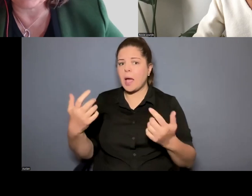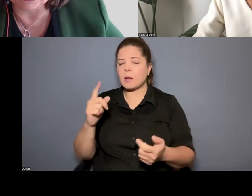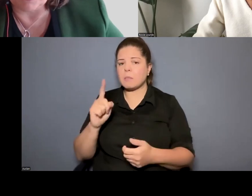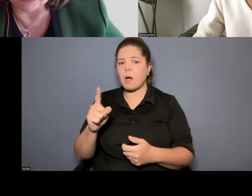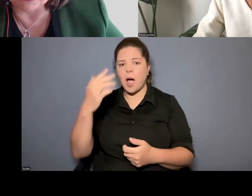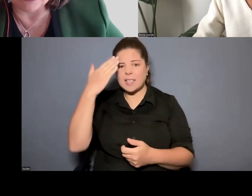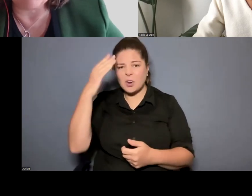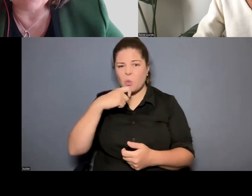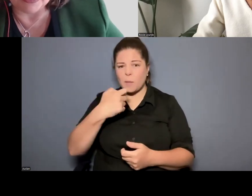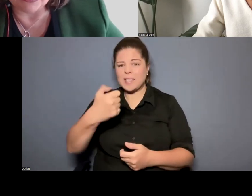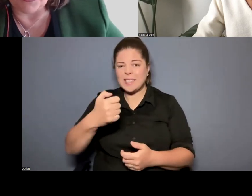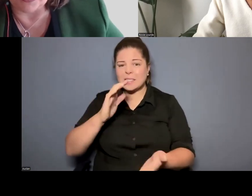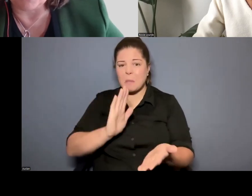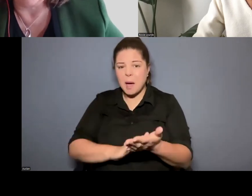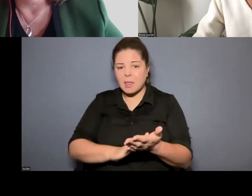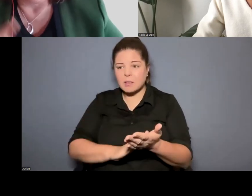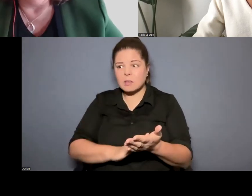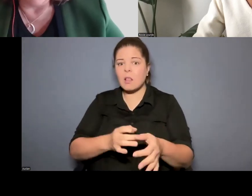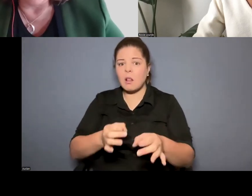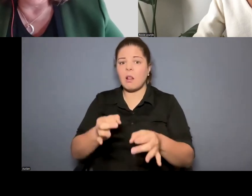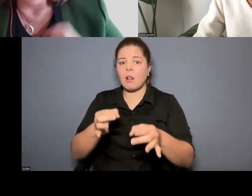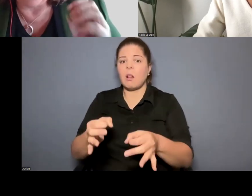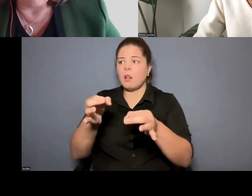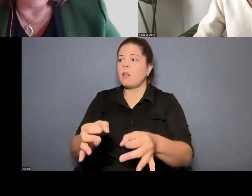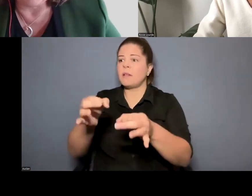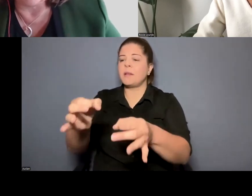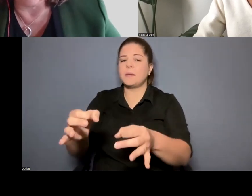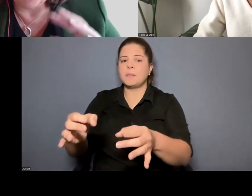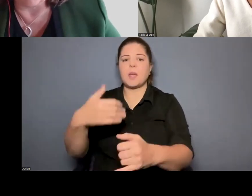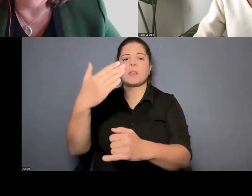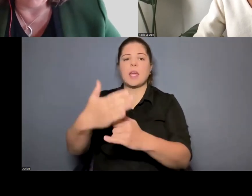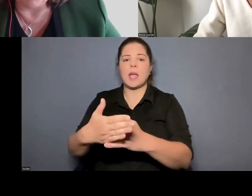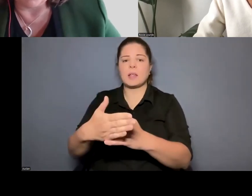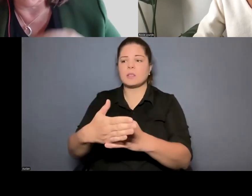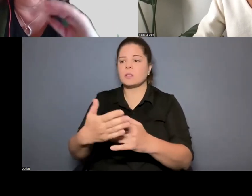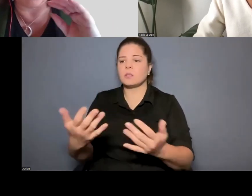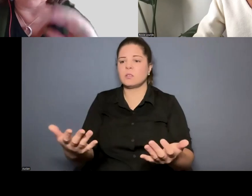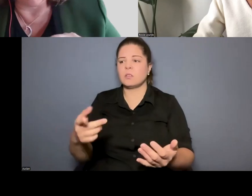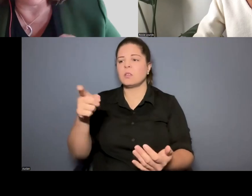six months to make a complaint and at the end of it, that person would get a rap over the knuckles,